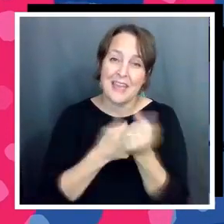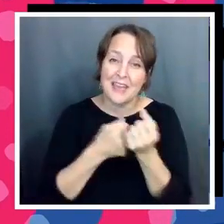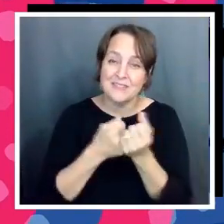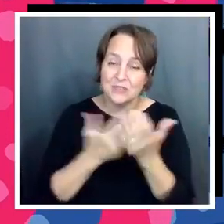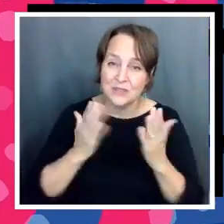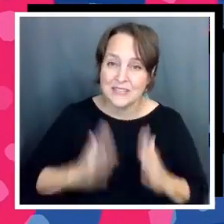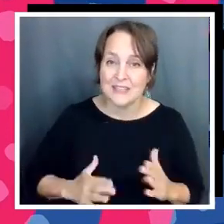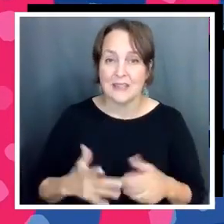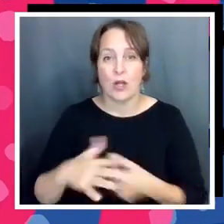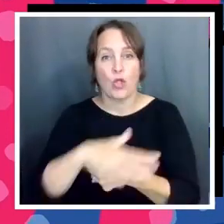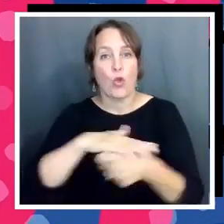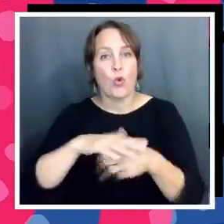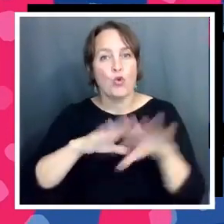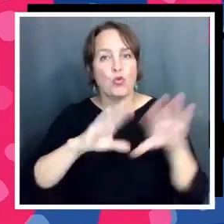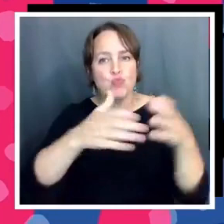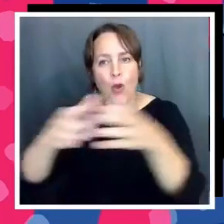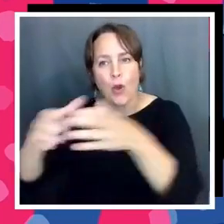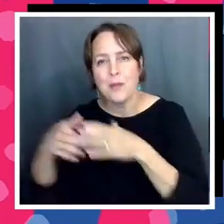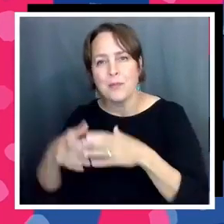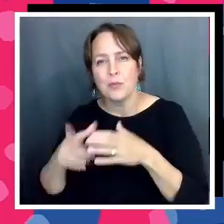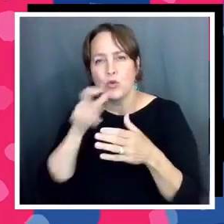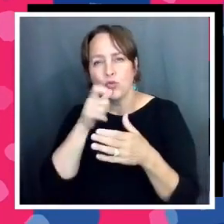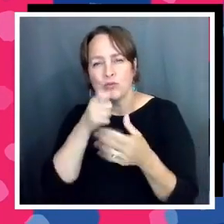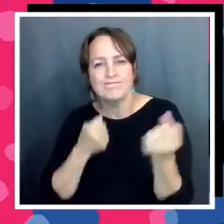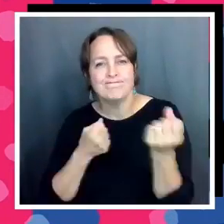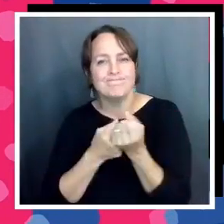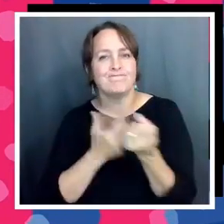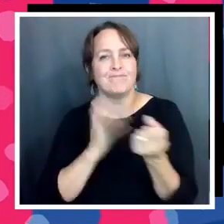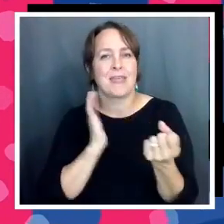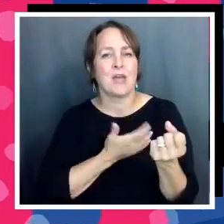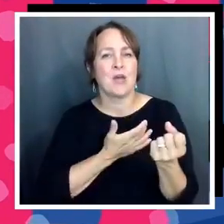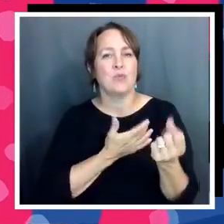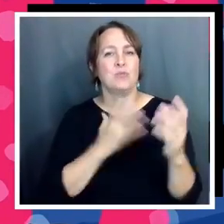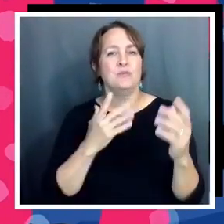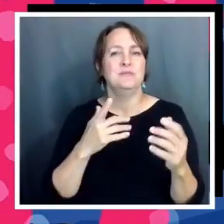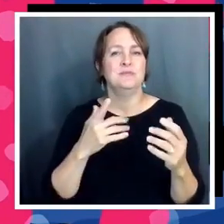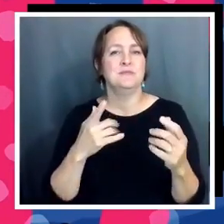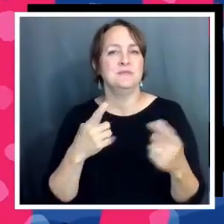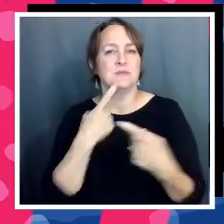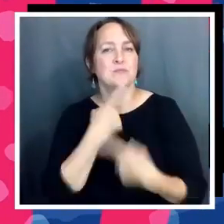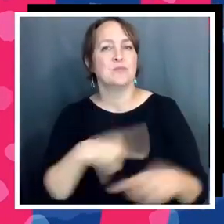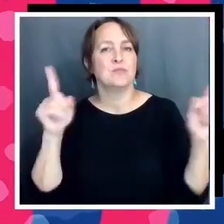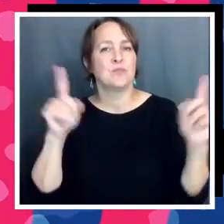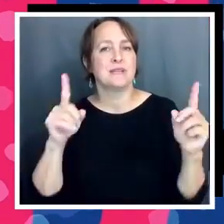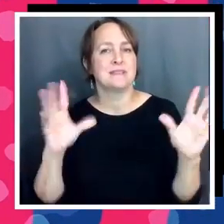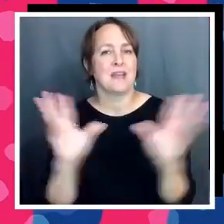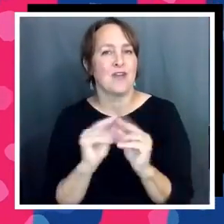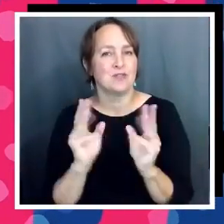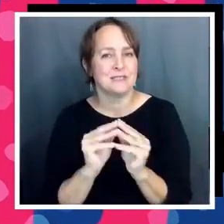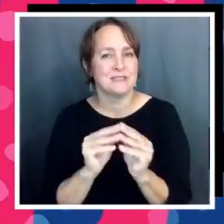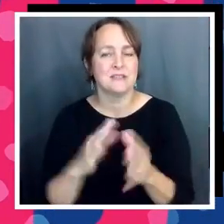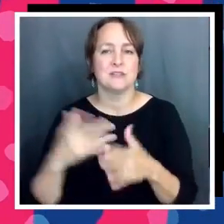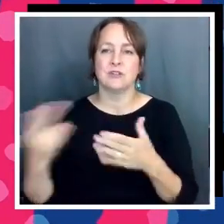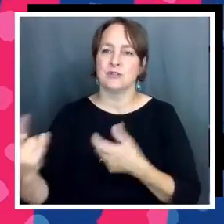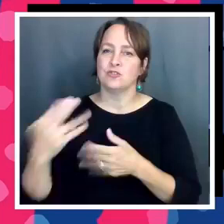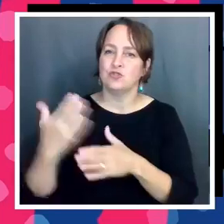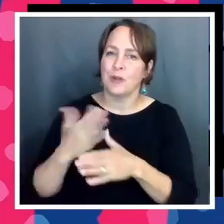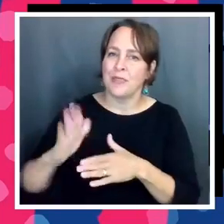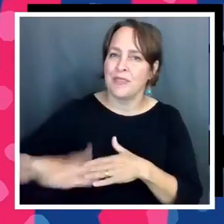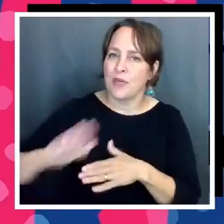JOINING USUSTODAY. AND ALL OF THE COUNTLESS